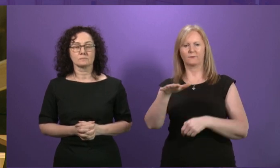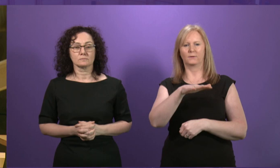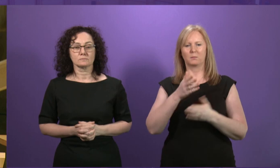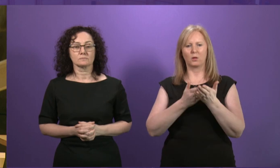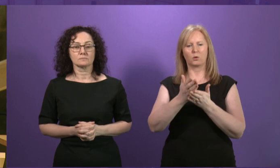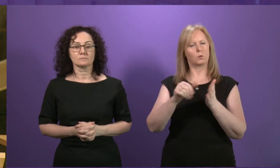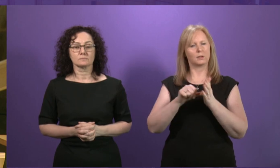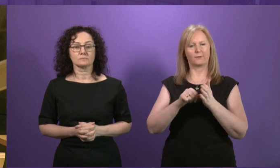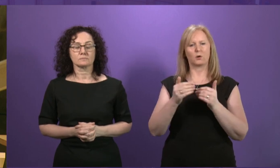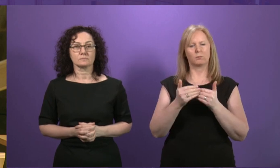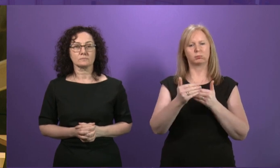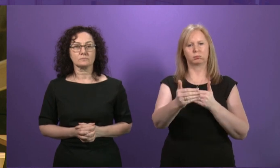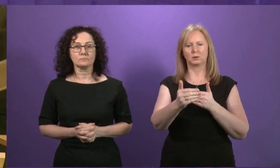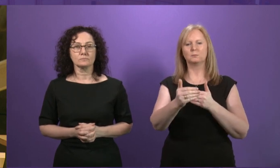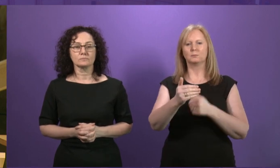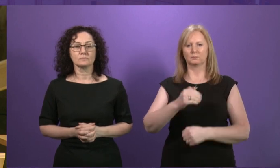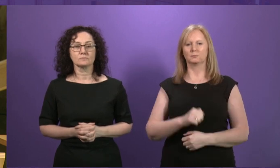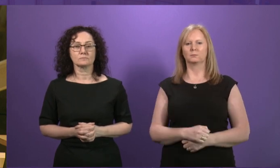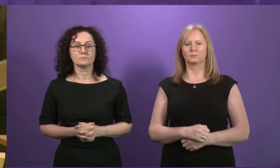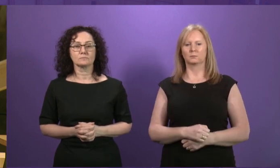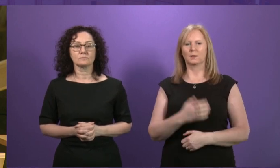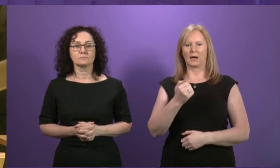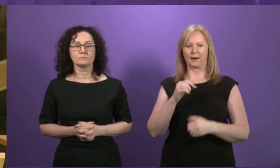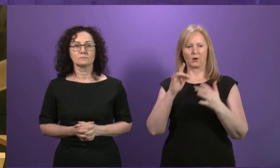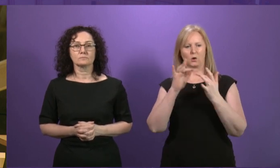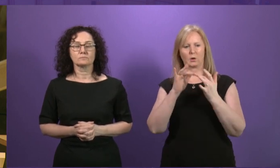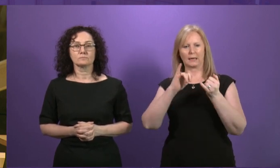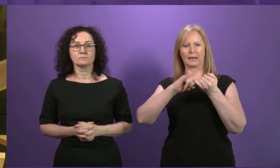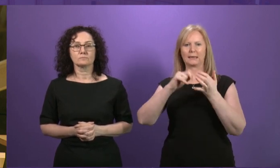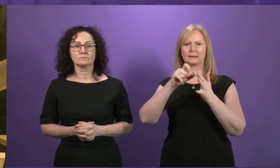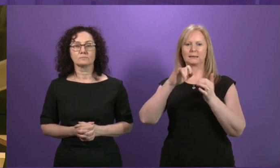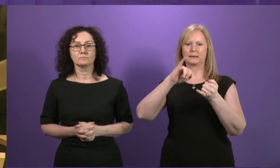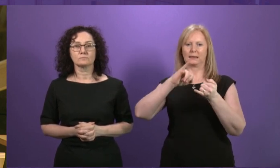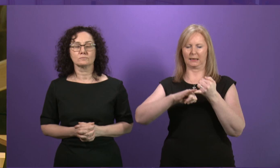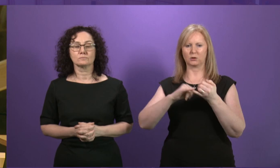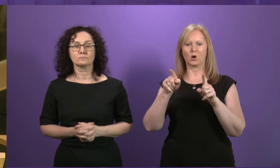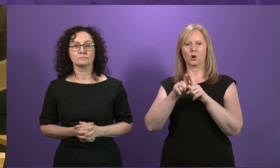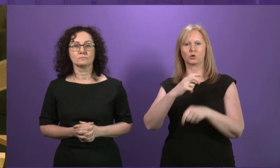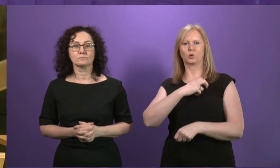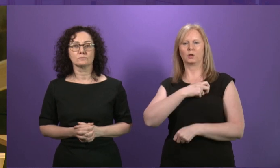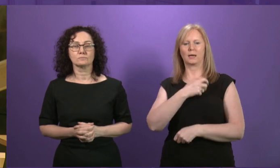Falkirk Council has been in touch with Skills Development Scotland regarding partnership action for continuing employment support and Unite the union has arranged an advice session